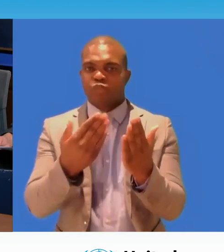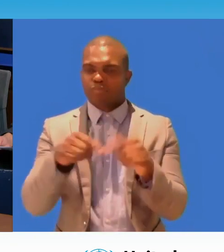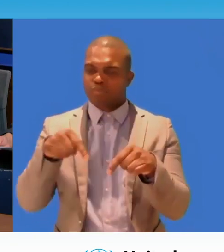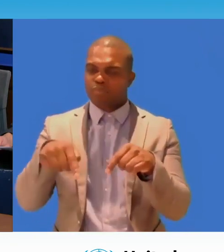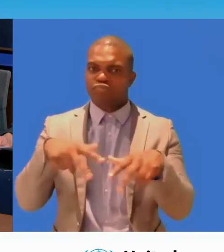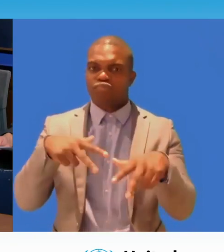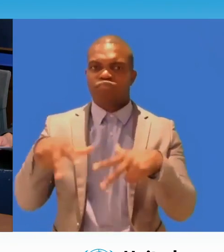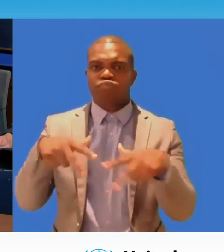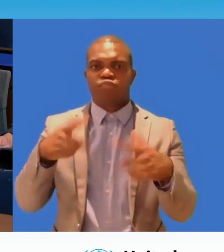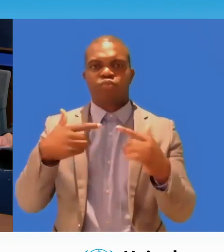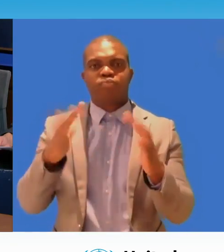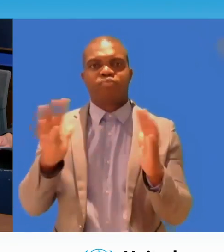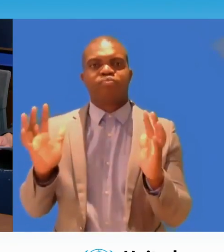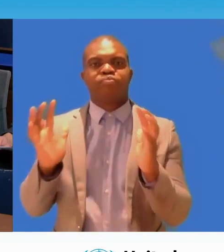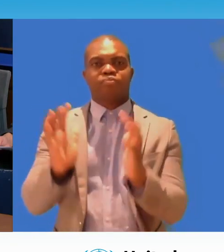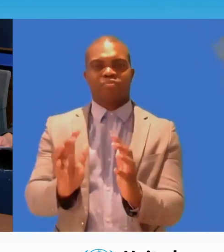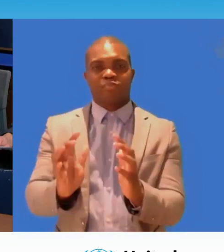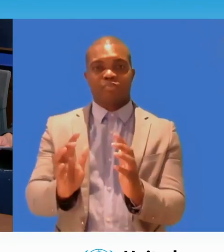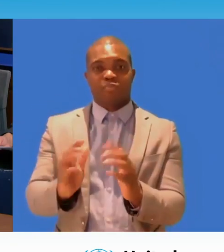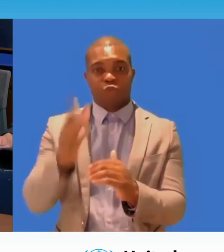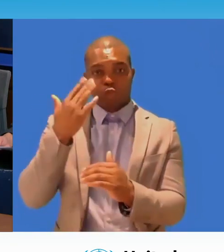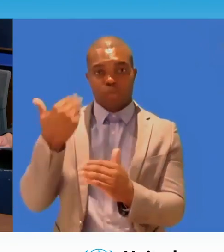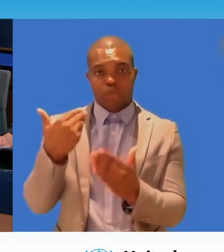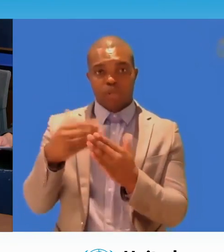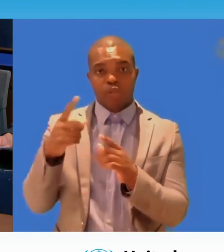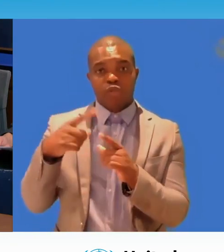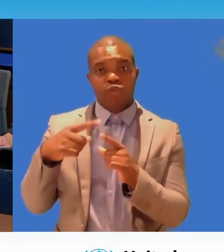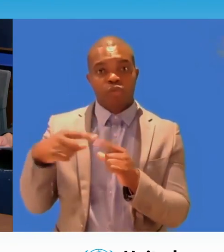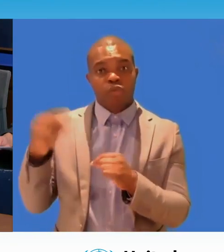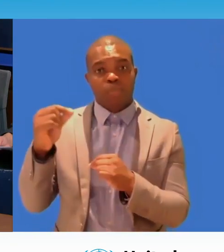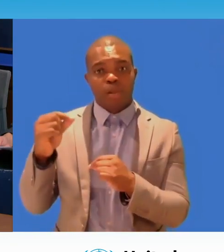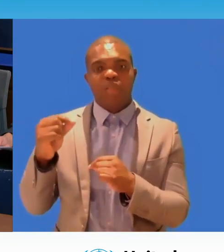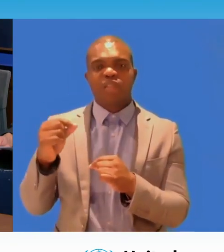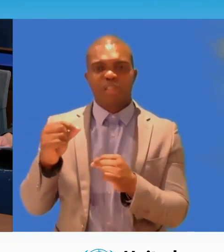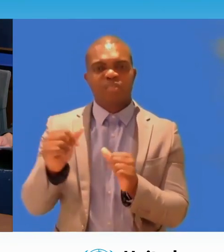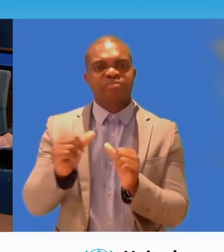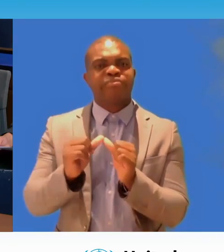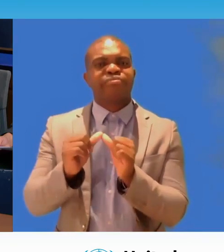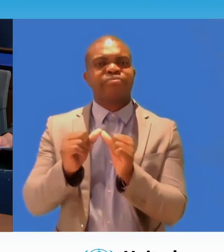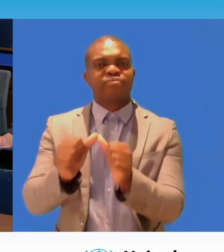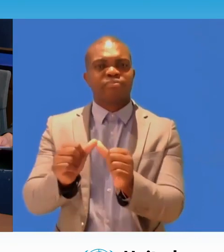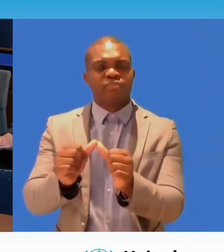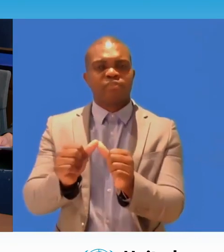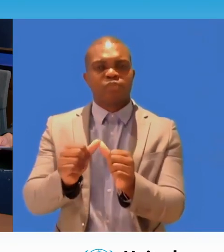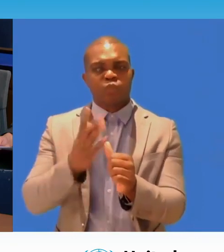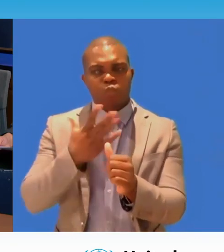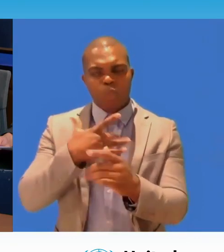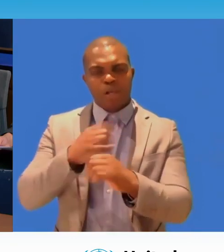persons with disabilities in this sense Japan believes it's crucial to address the challenges